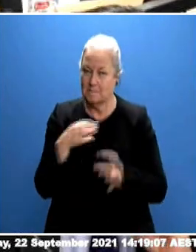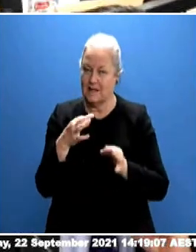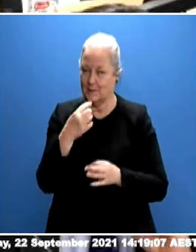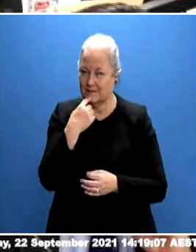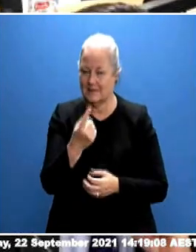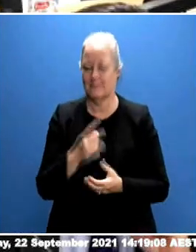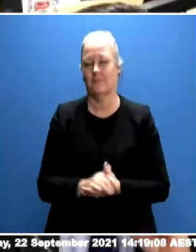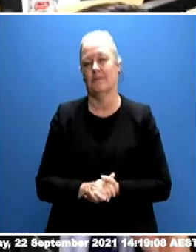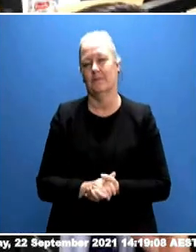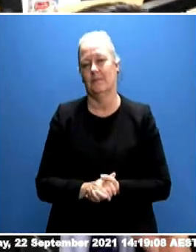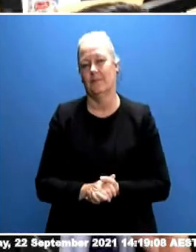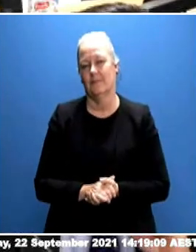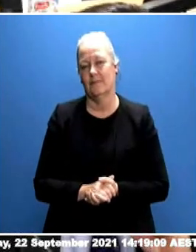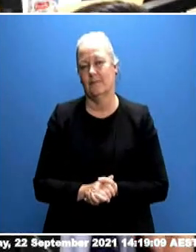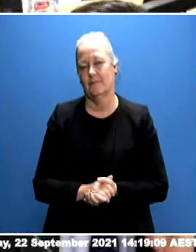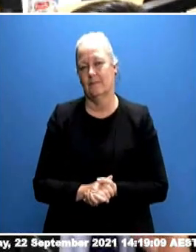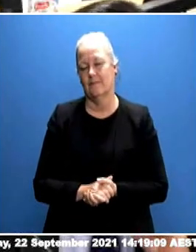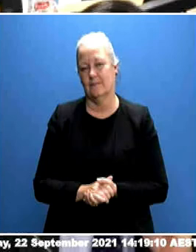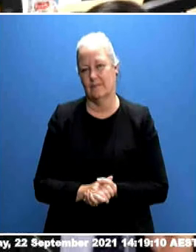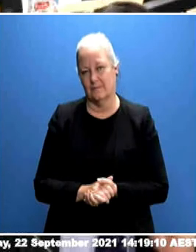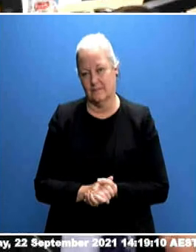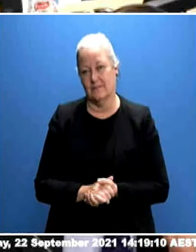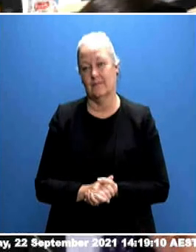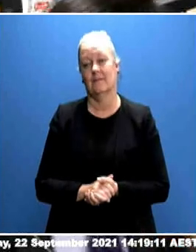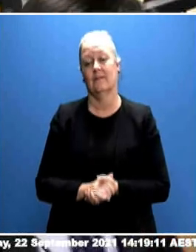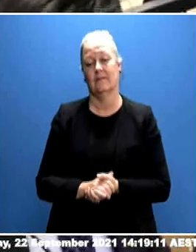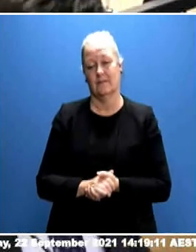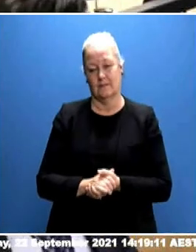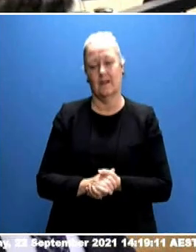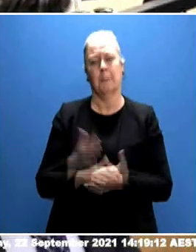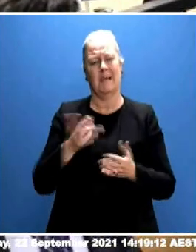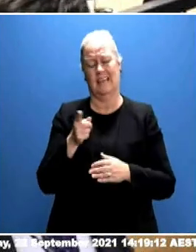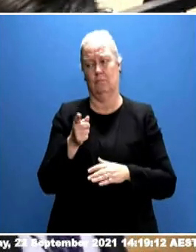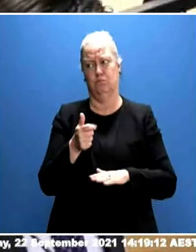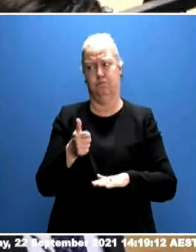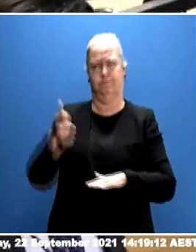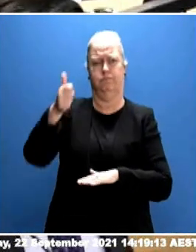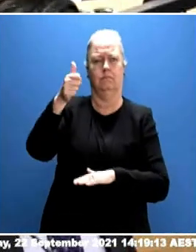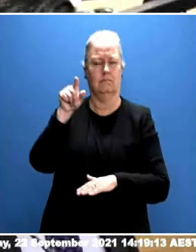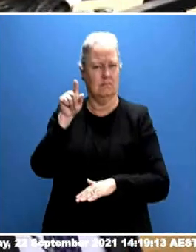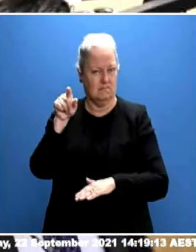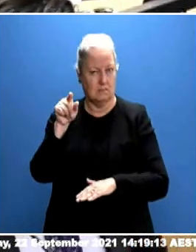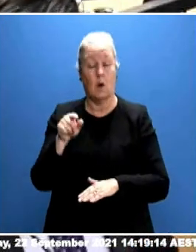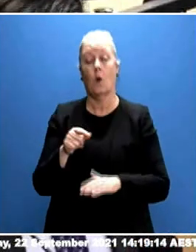By virtue of being a Superior Court of Record, the Western Australian Supreme